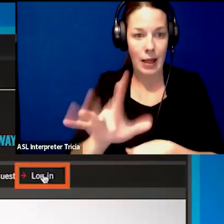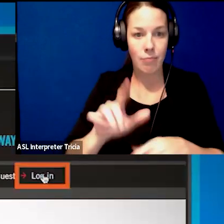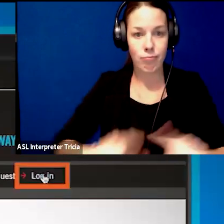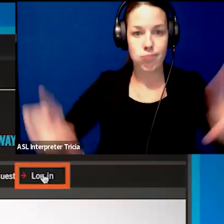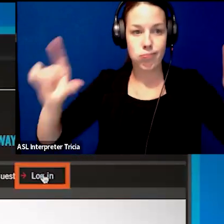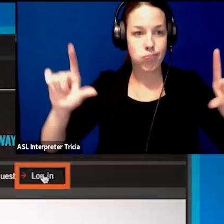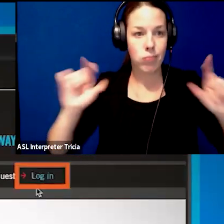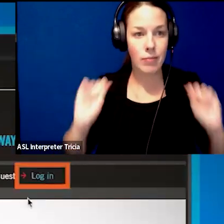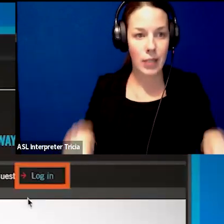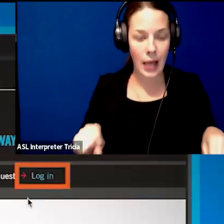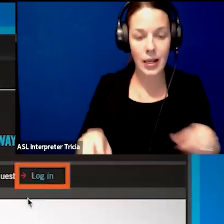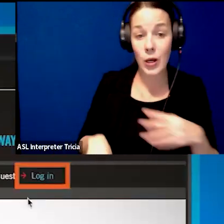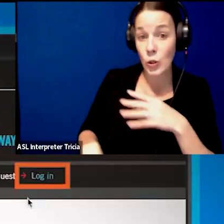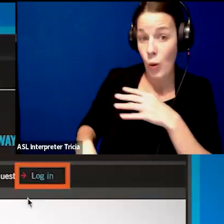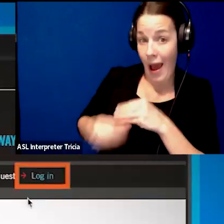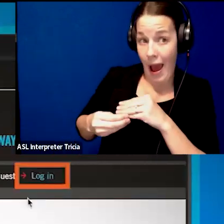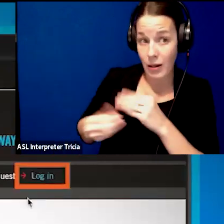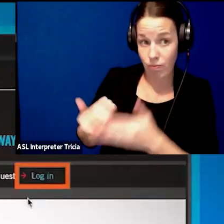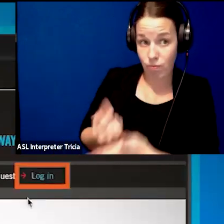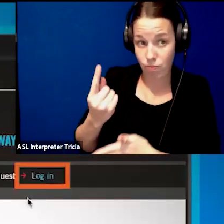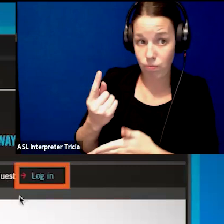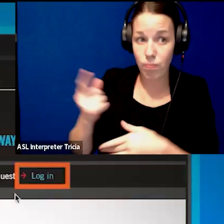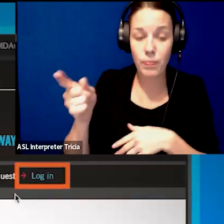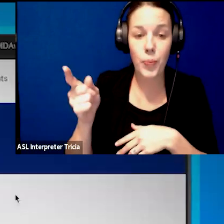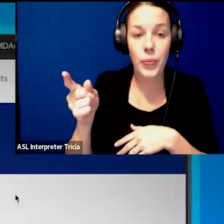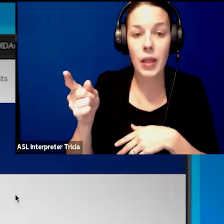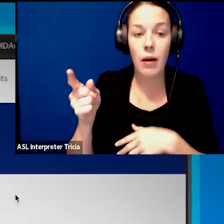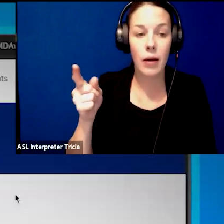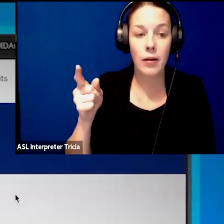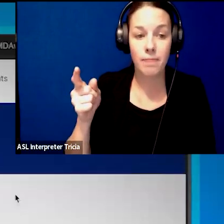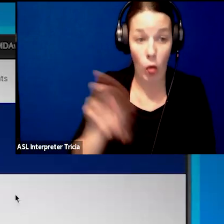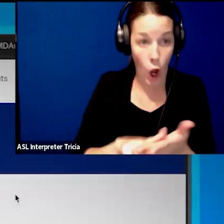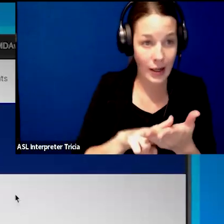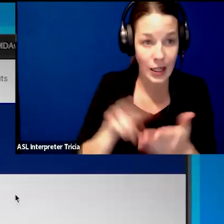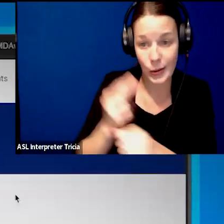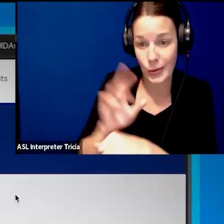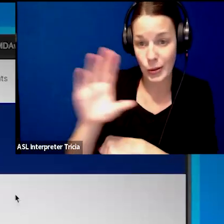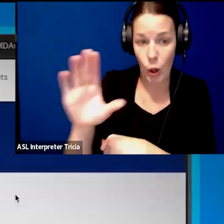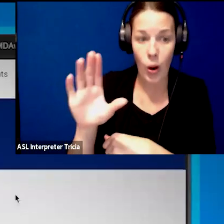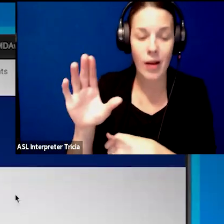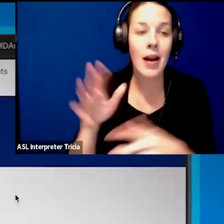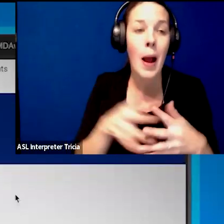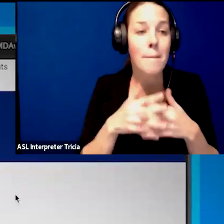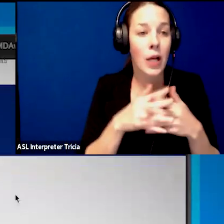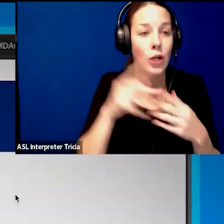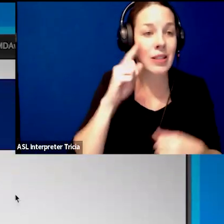To add a local arts agency to the Wayfinder, log in to the site using your American for the Arts credentials.